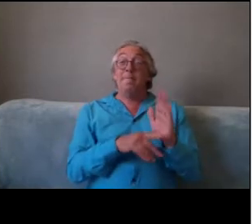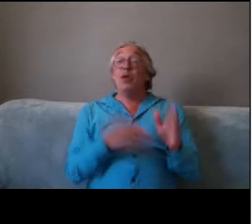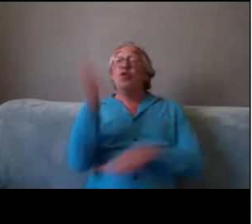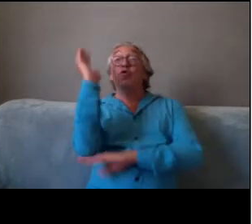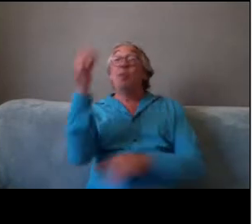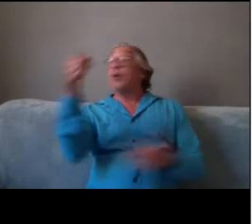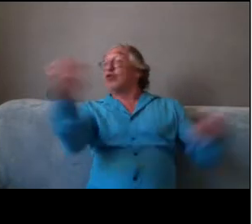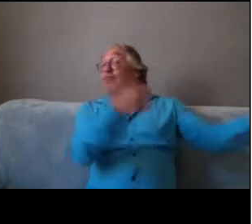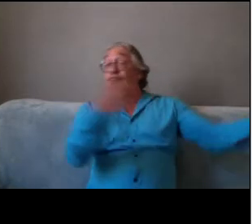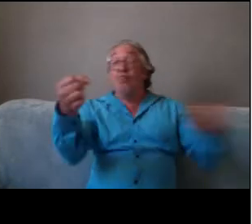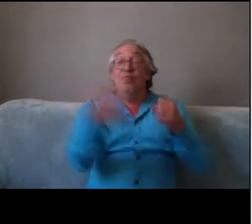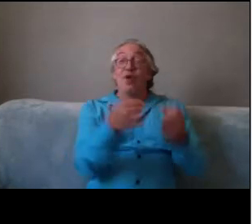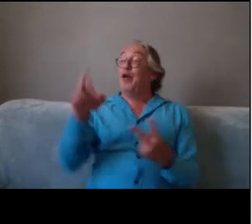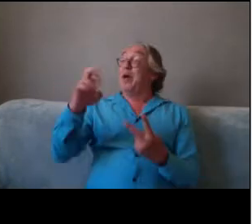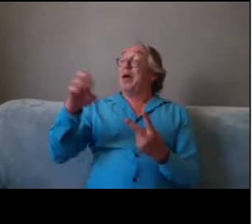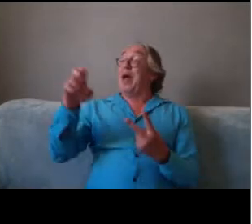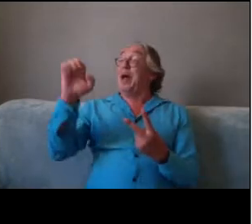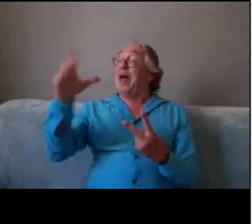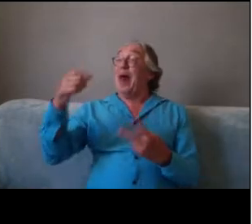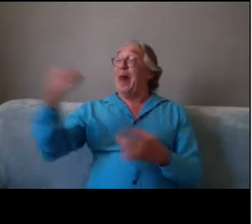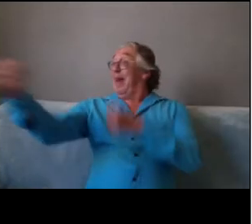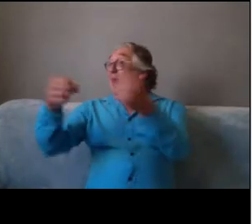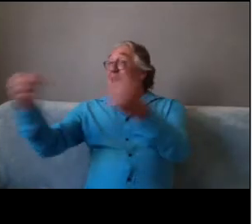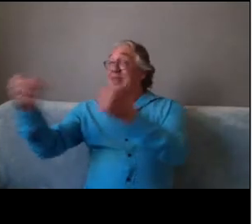I'm in another organisation working on Discover EU